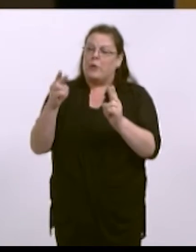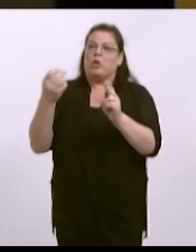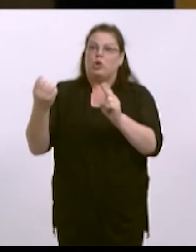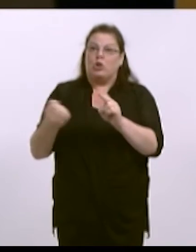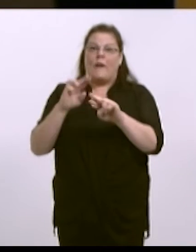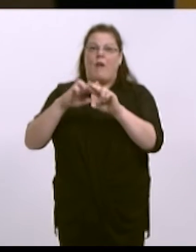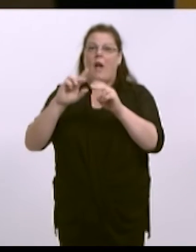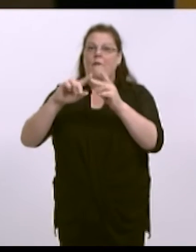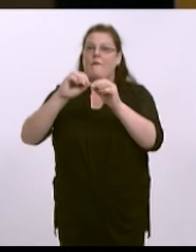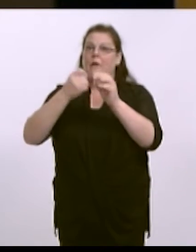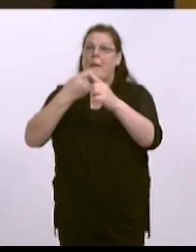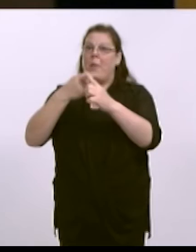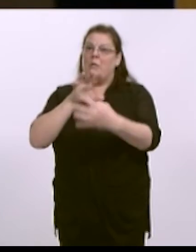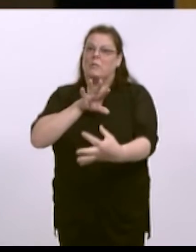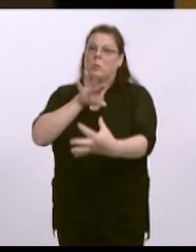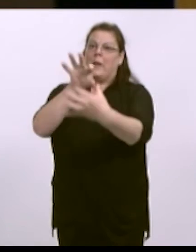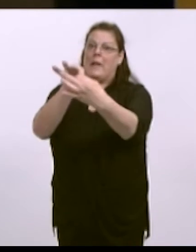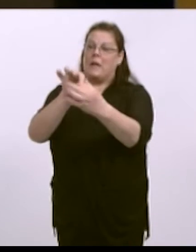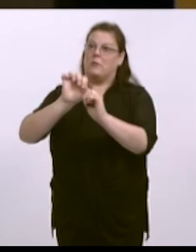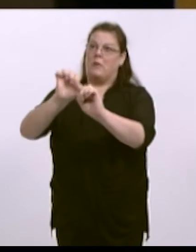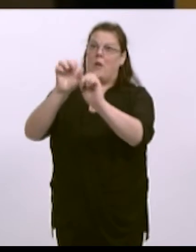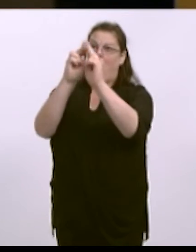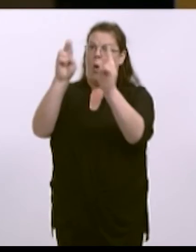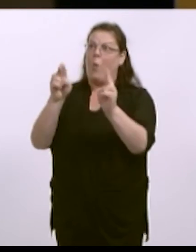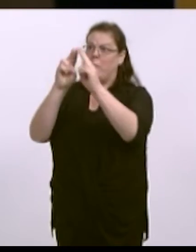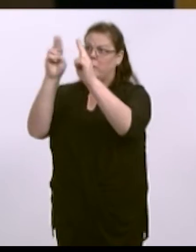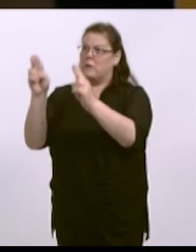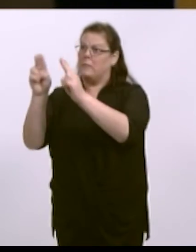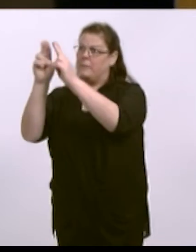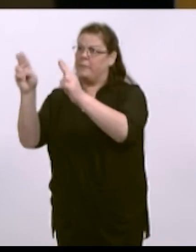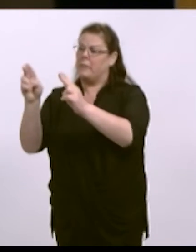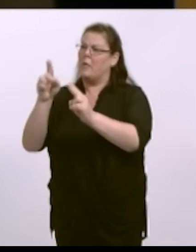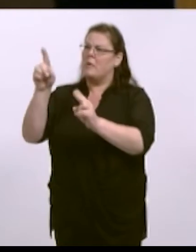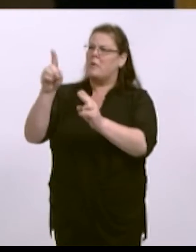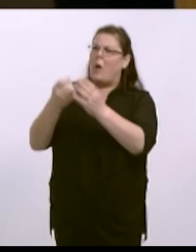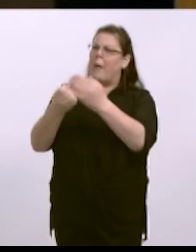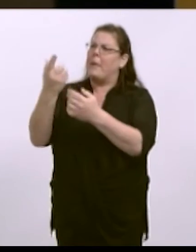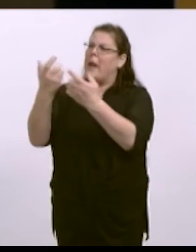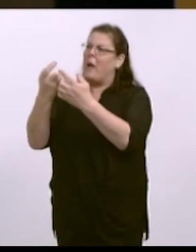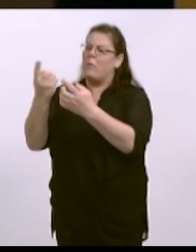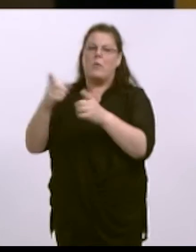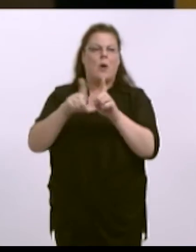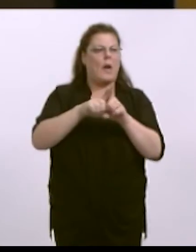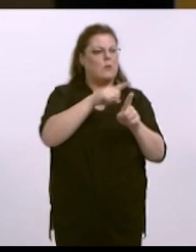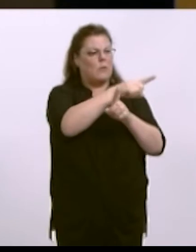connections? Also, what are we able to do to allow houses that have broadband to the